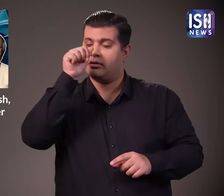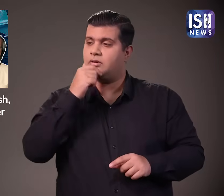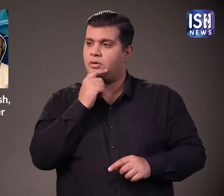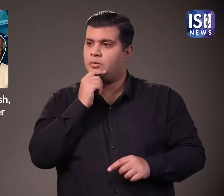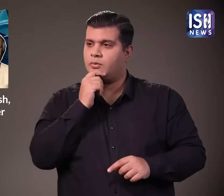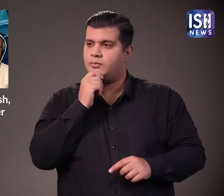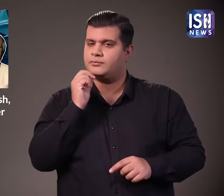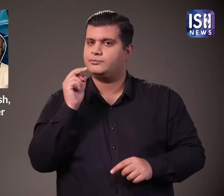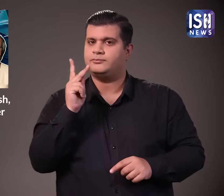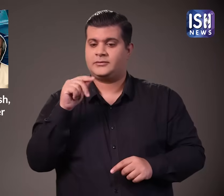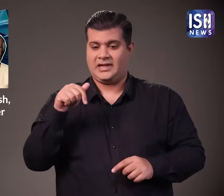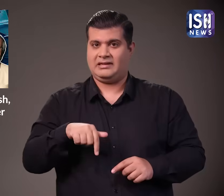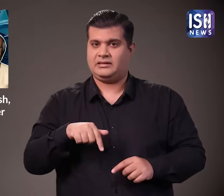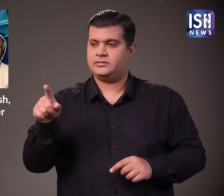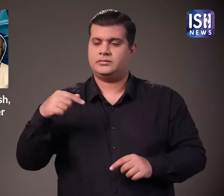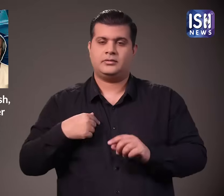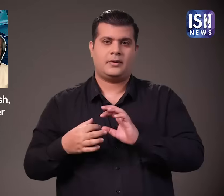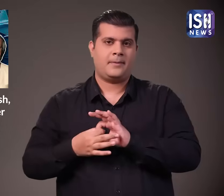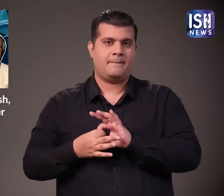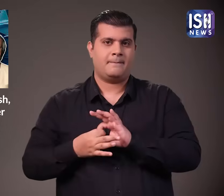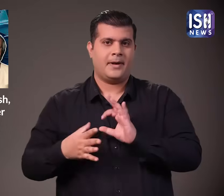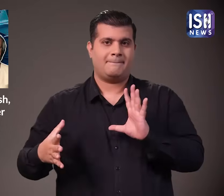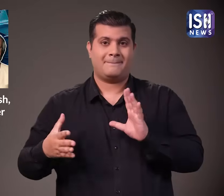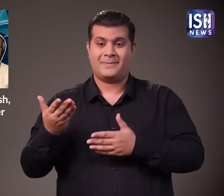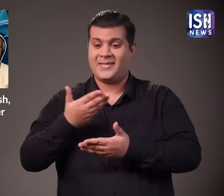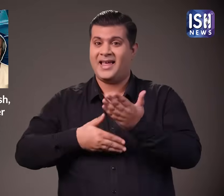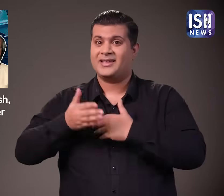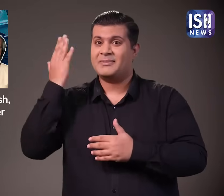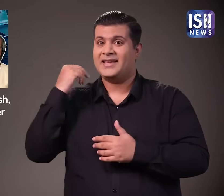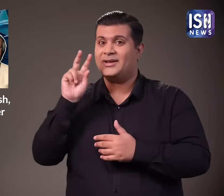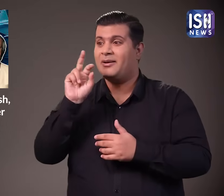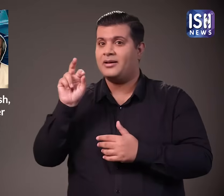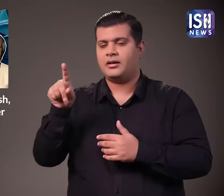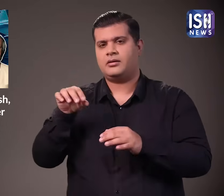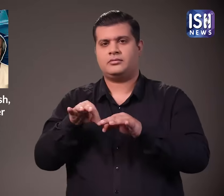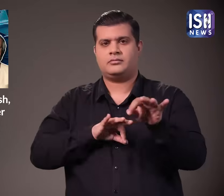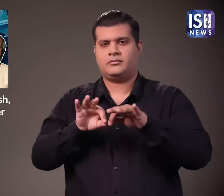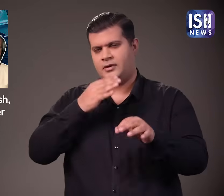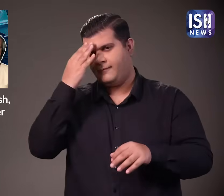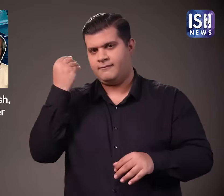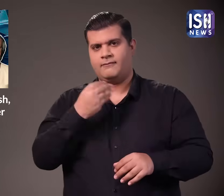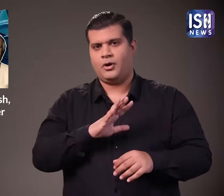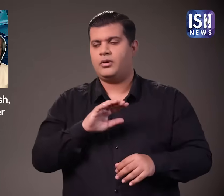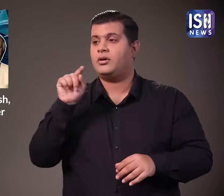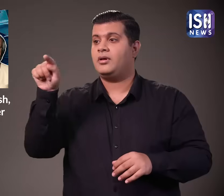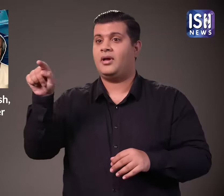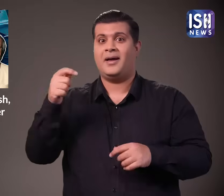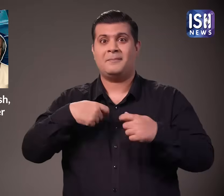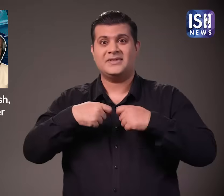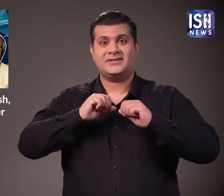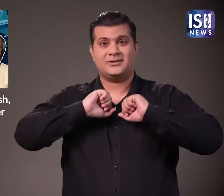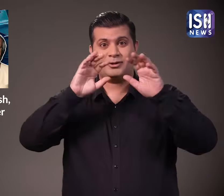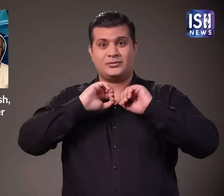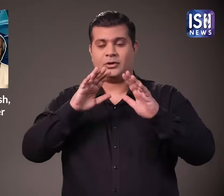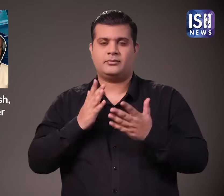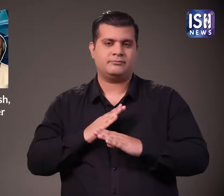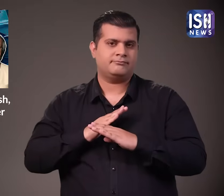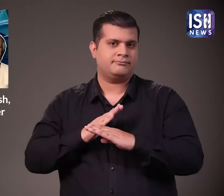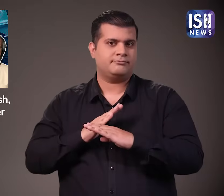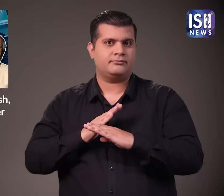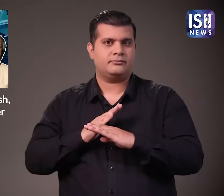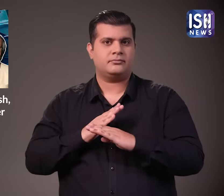Seeing this, India has cancelled the agreement and stopped the transport facility that was given to Bangladesh.